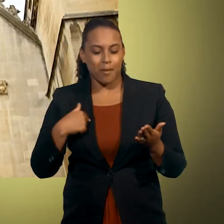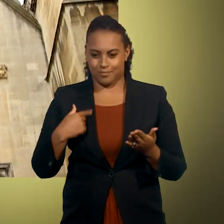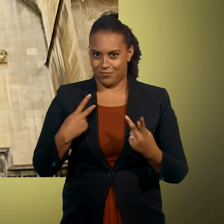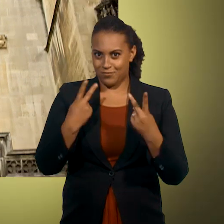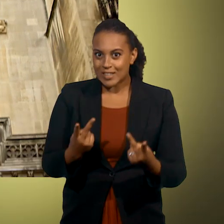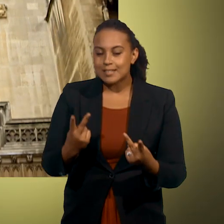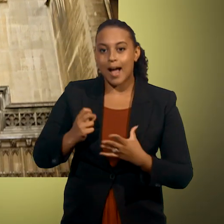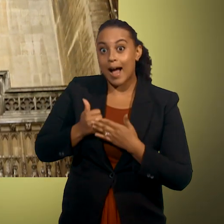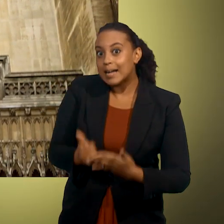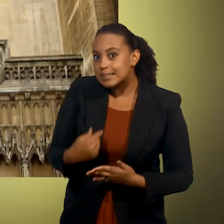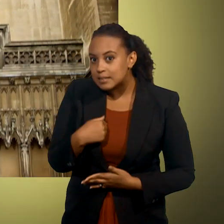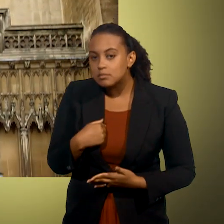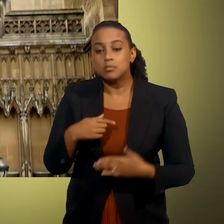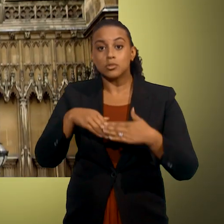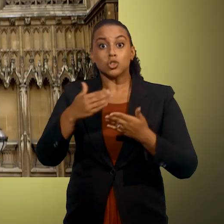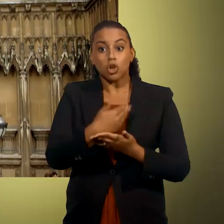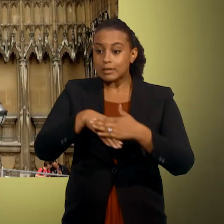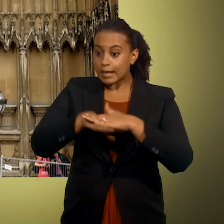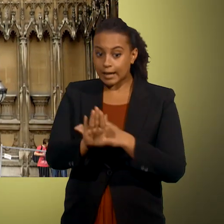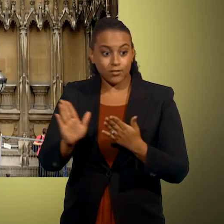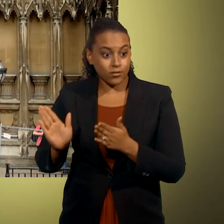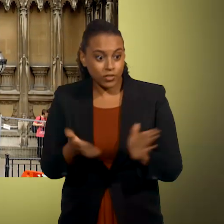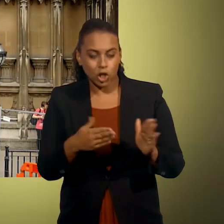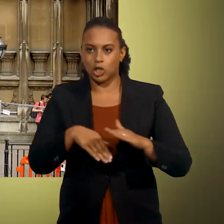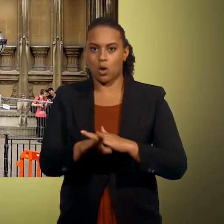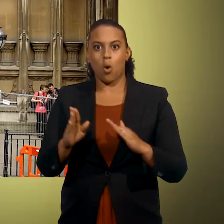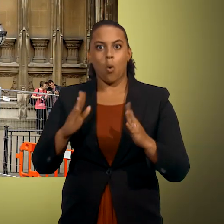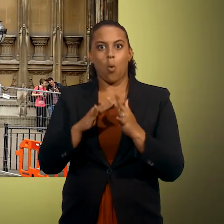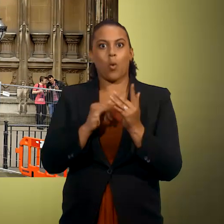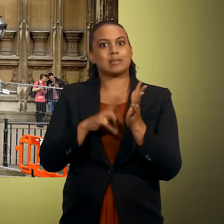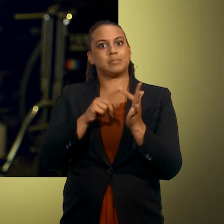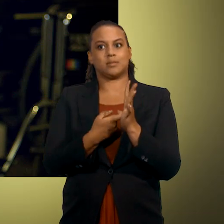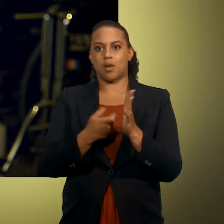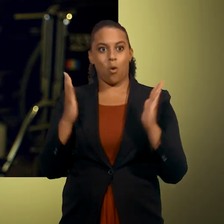After leaving security you will come into Westminster Hall where one of us will be on hand to help you.